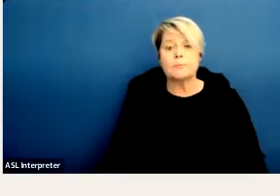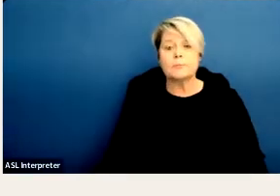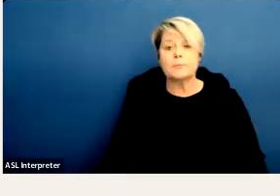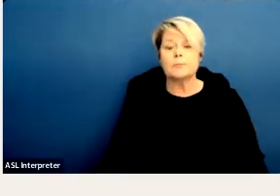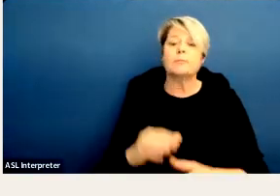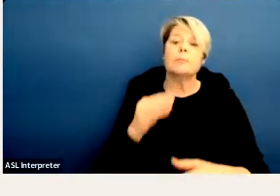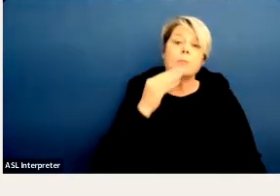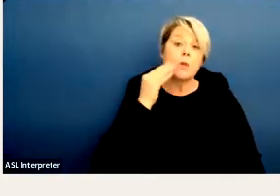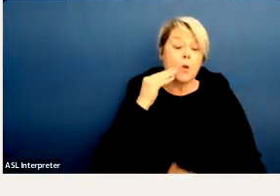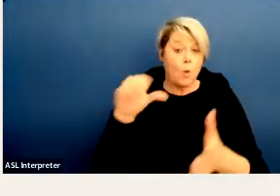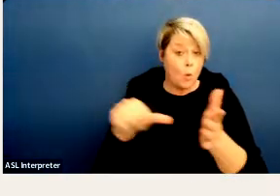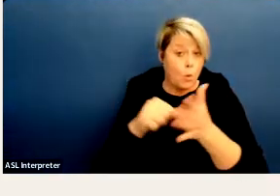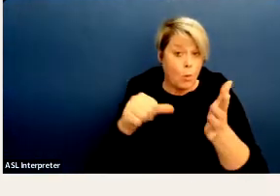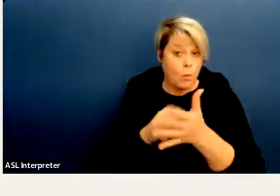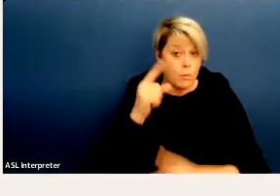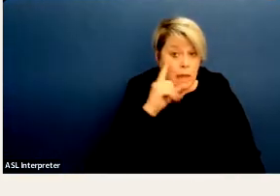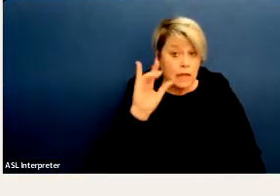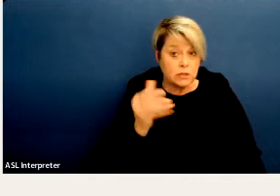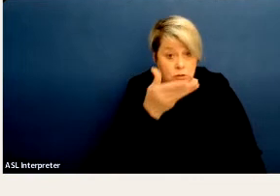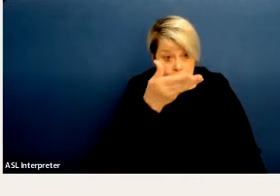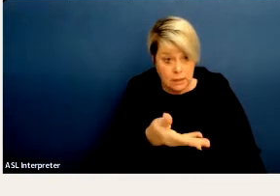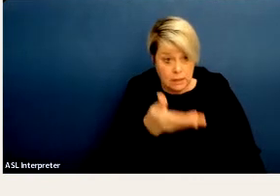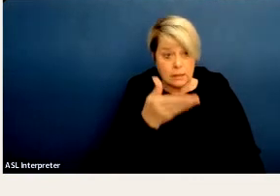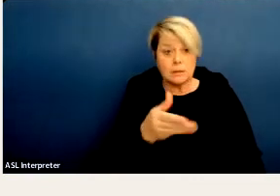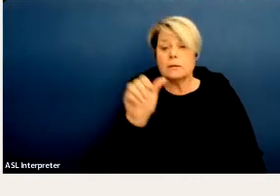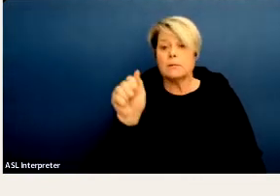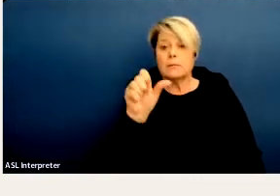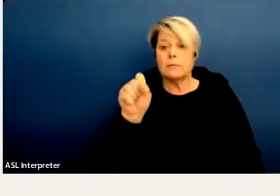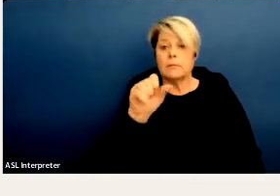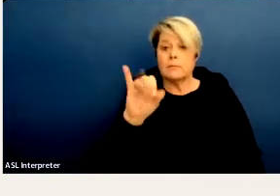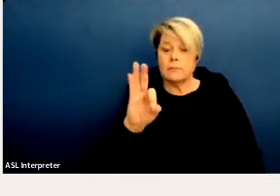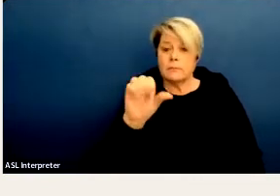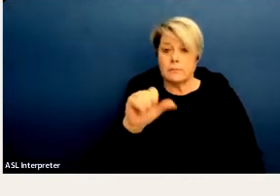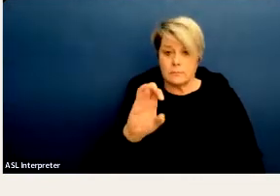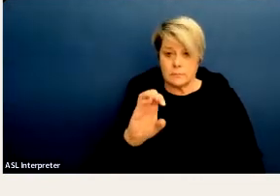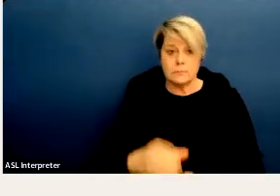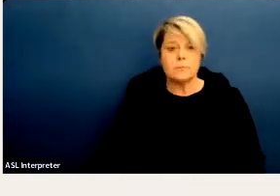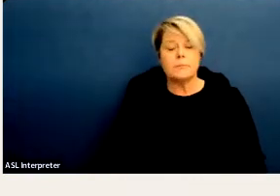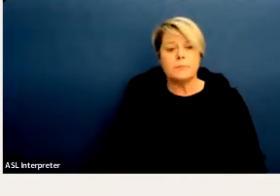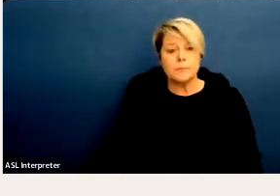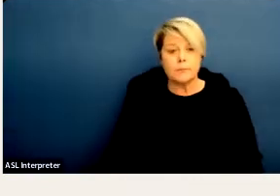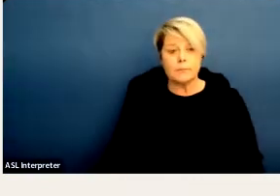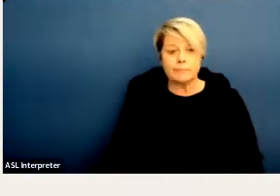direct marketing I have and also tourism. So this is AFSIC's main page so you can see what it looks like